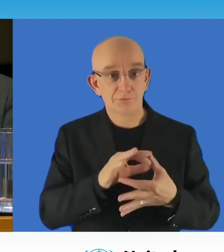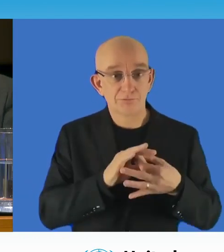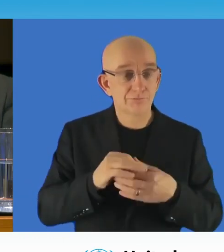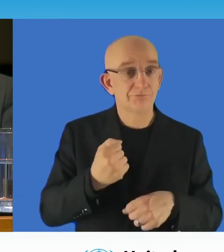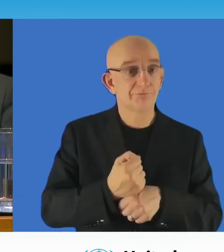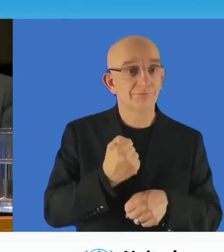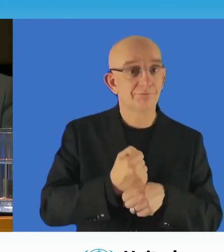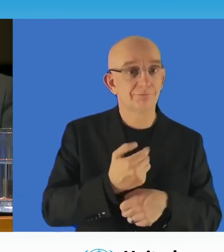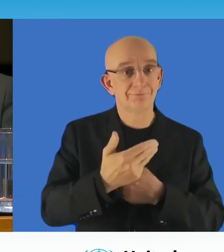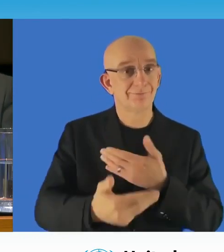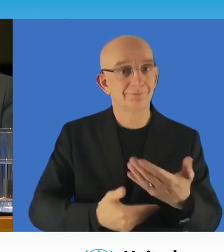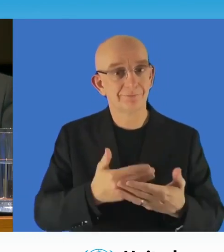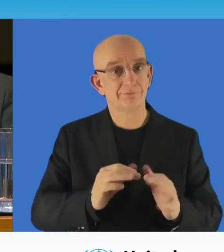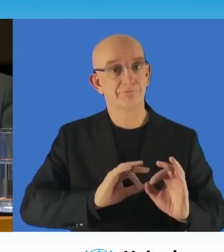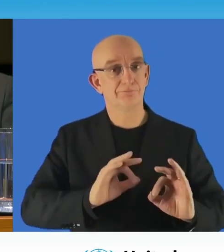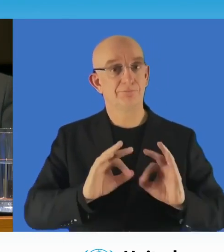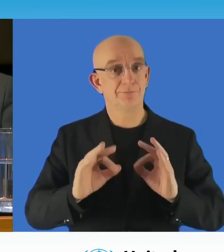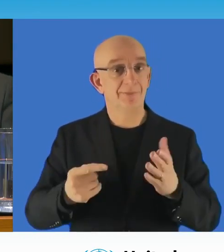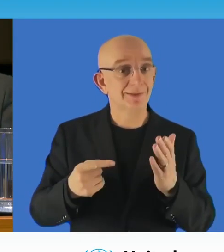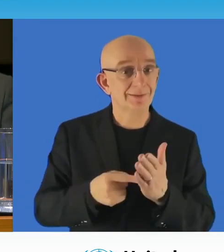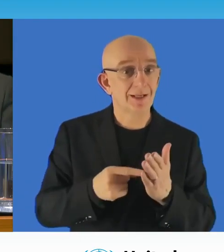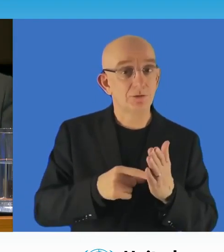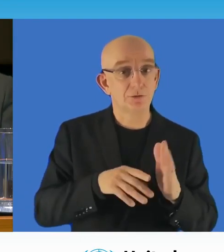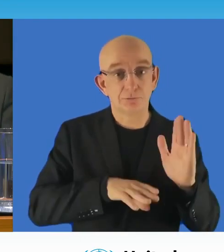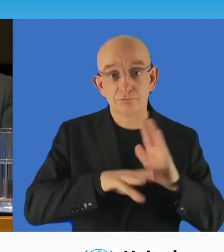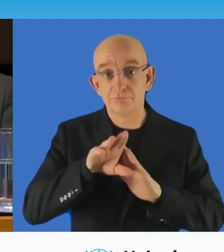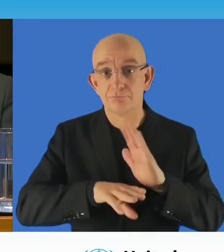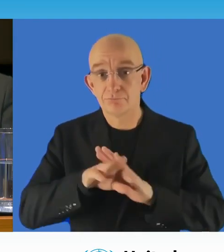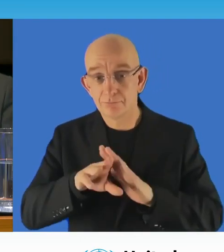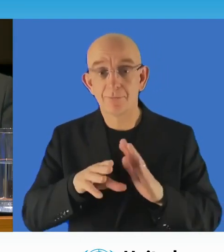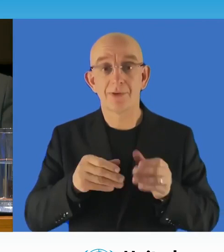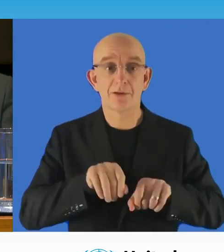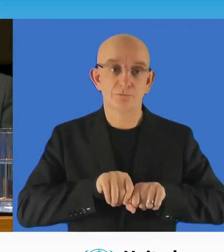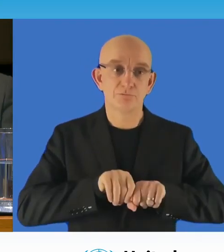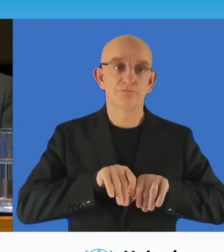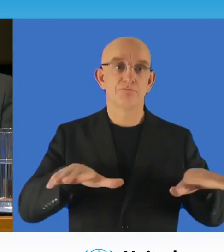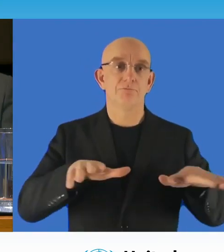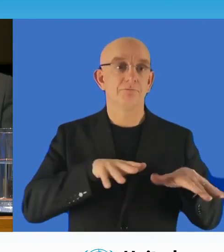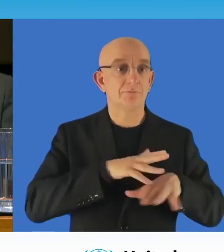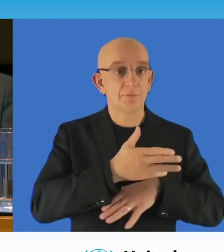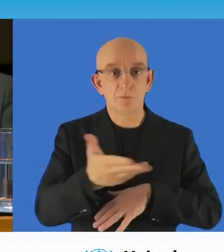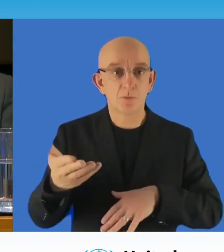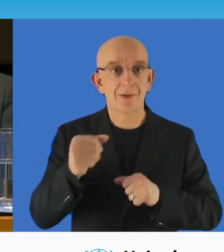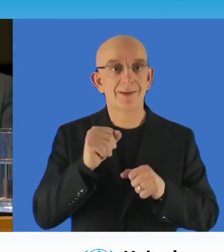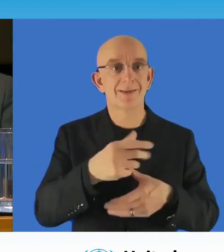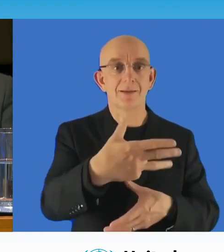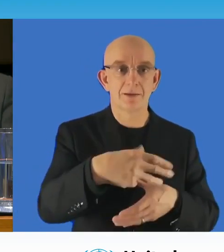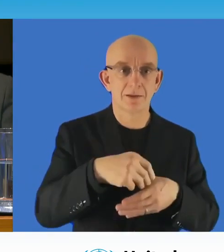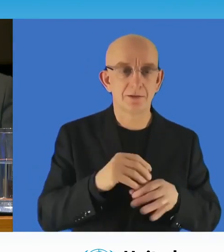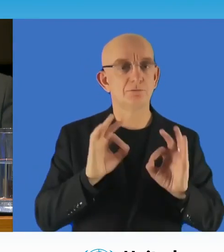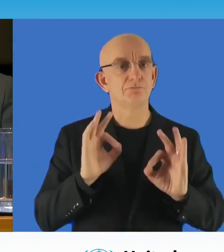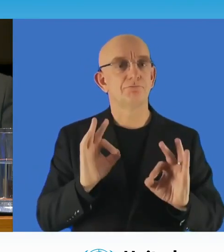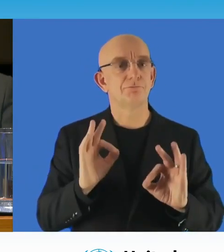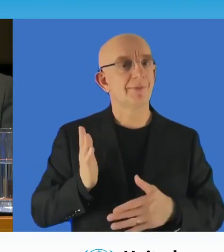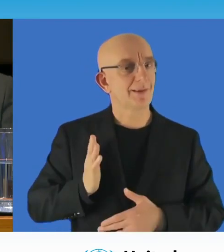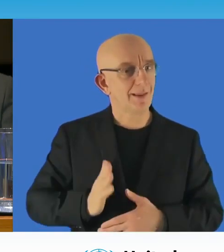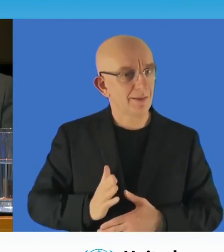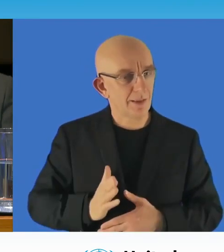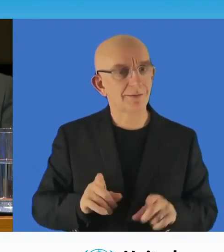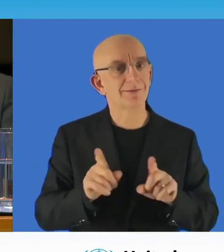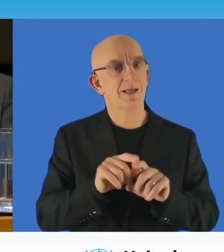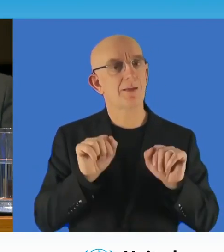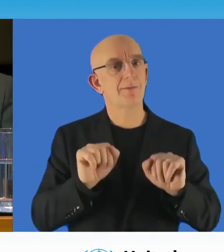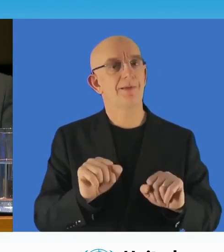mechanisms are inclusive ethical and accessible at this current historical juncture characterized by